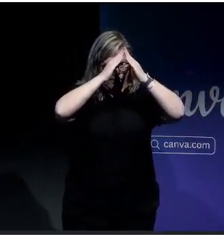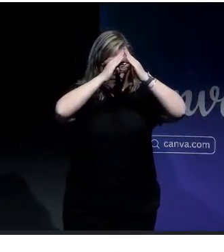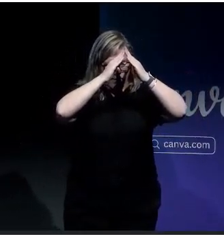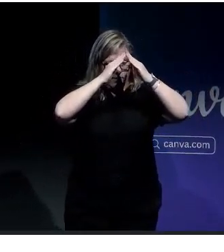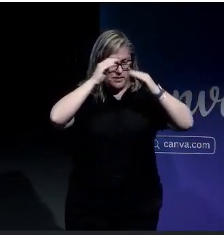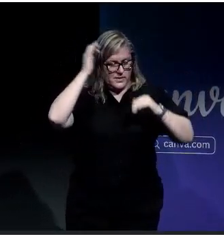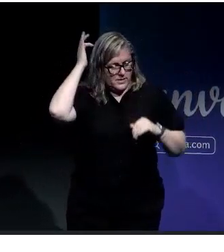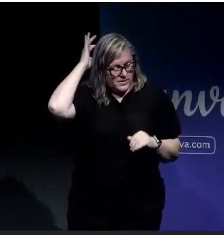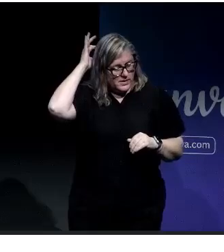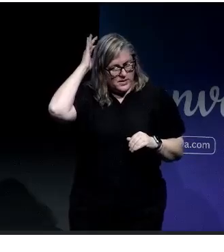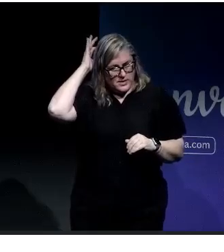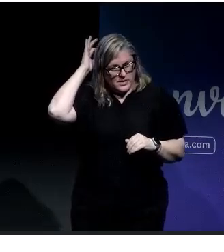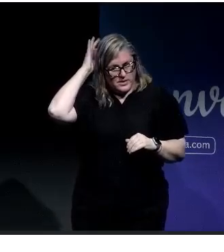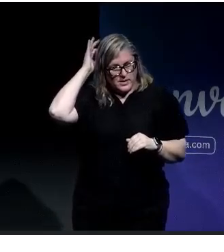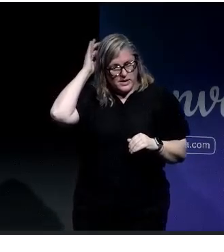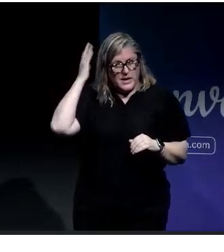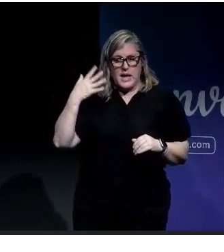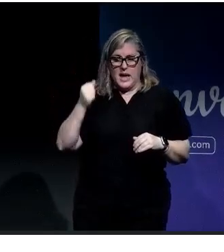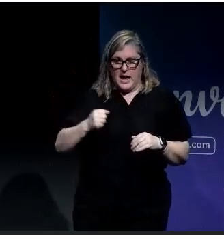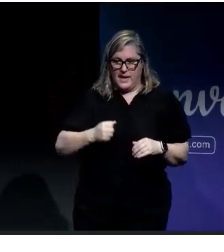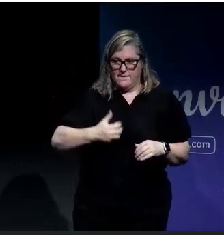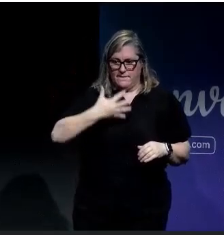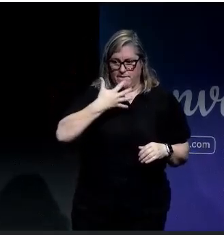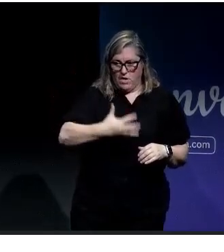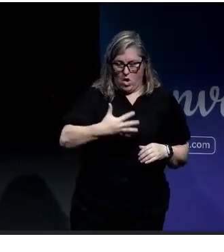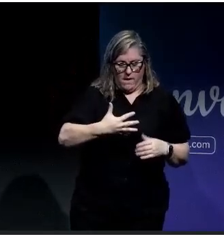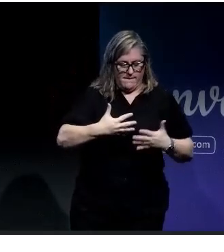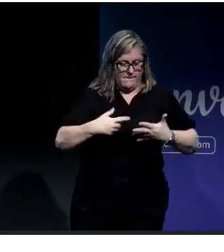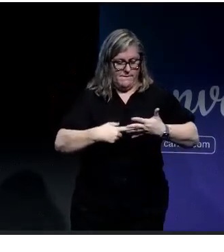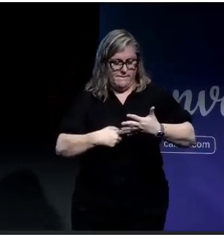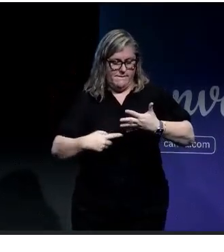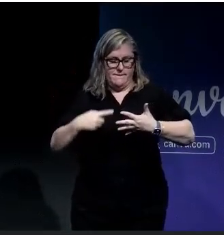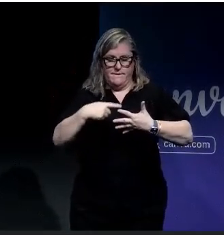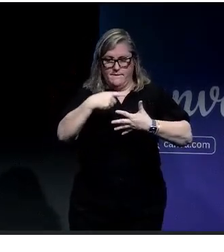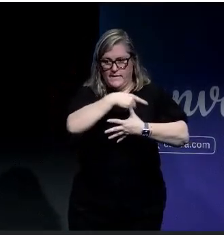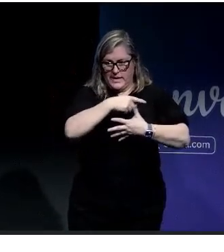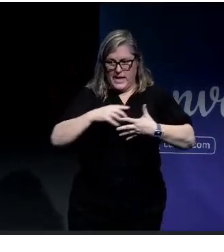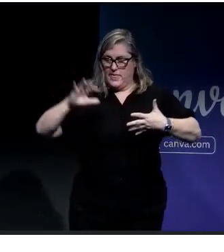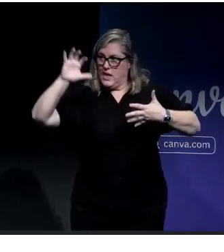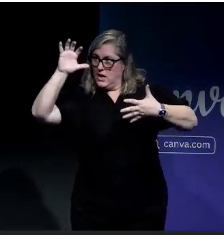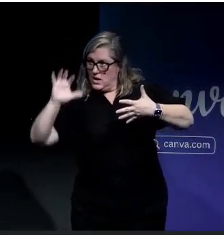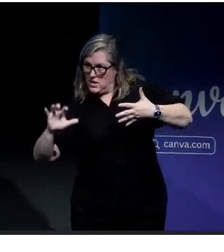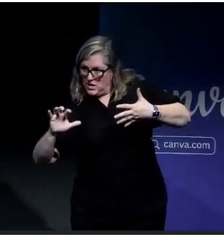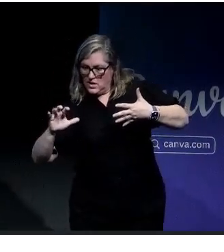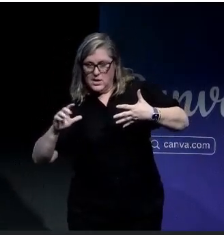It's got the five layers of that pyramid, and then it's got paragraph text descriptions of each of those elements.